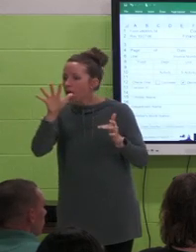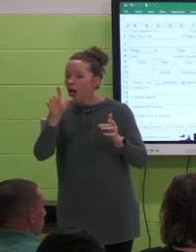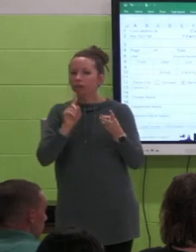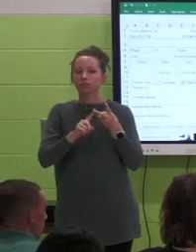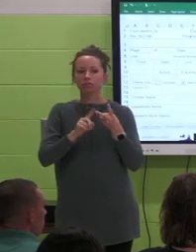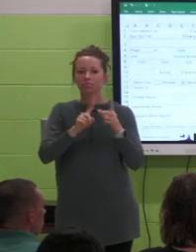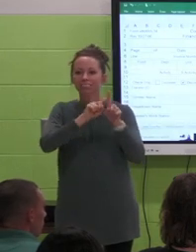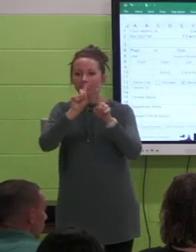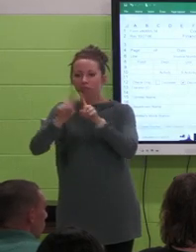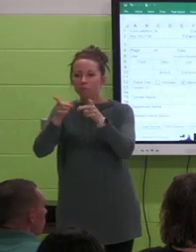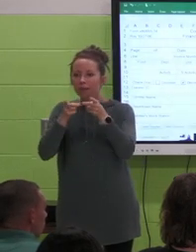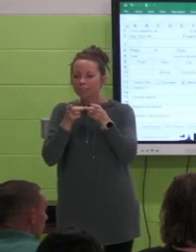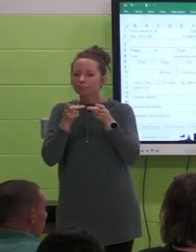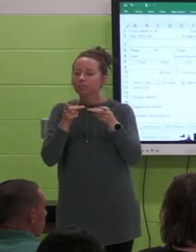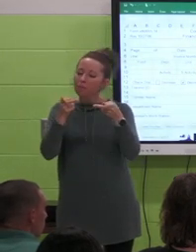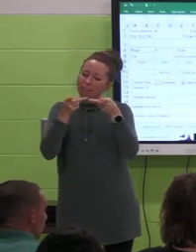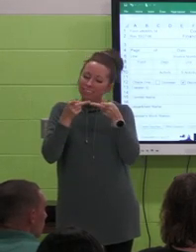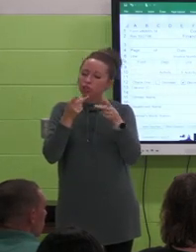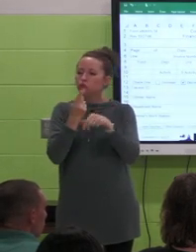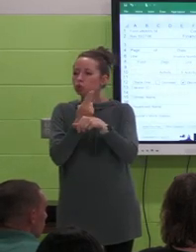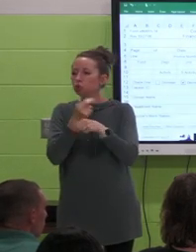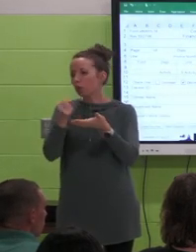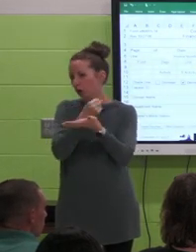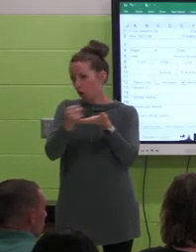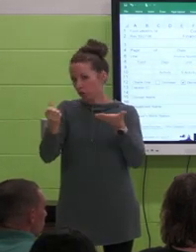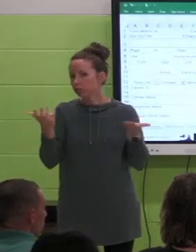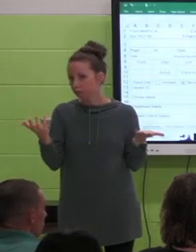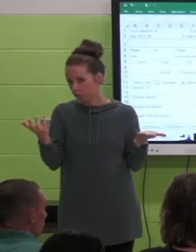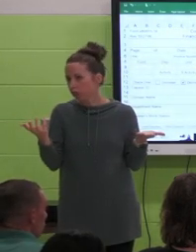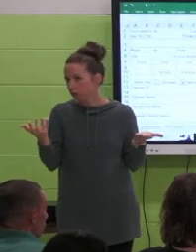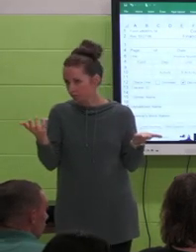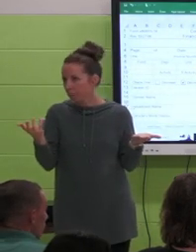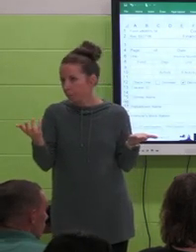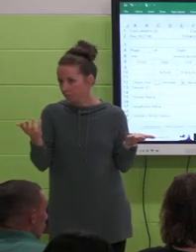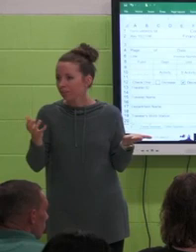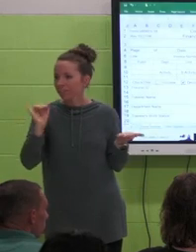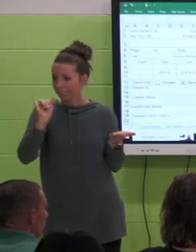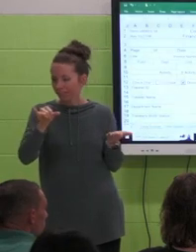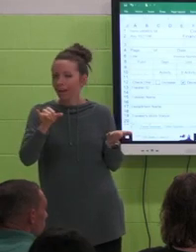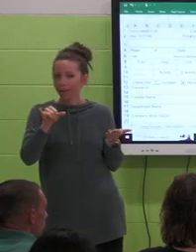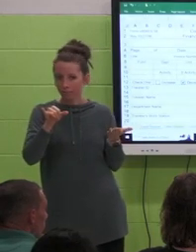different places that use like credit cards um so those will purchase that way anything that